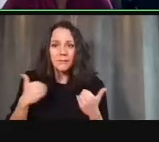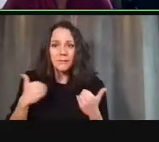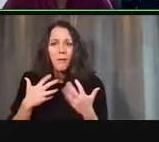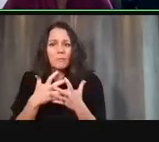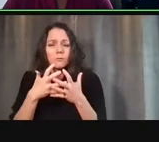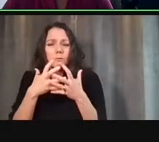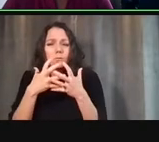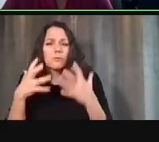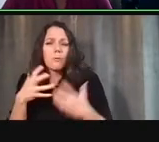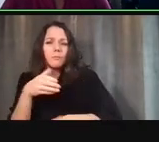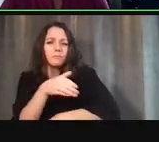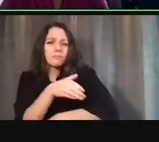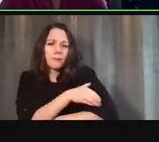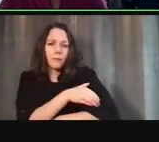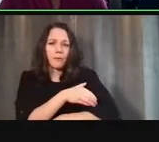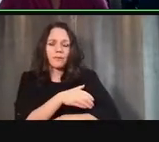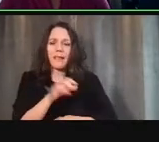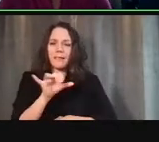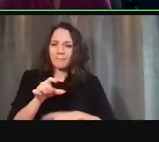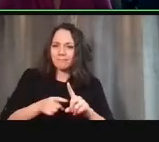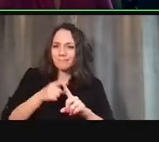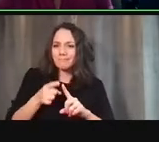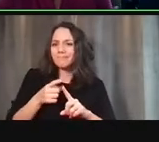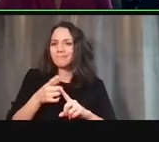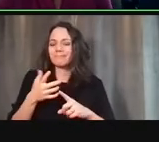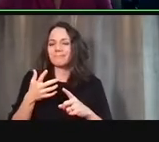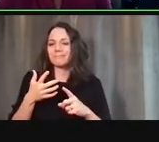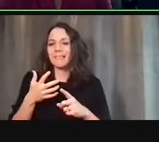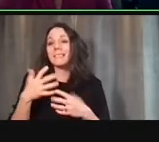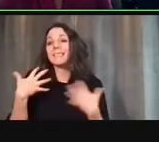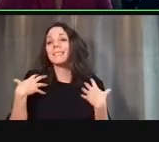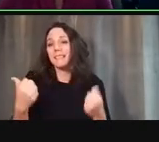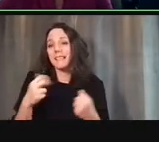And that's what the Healing verse online. It means a lot to a lot of people.